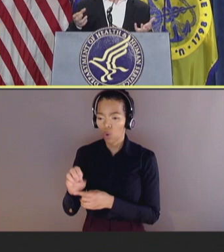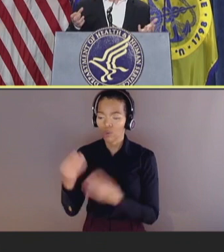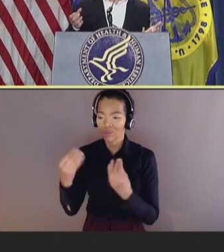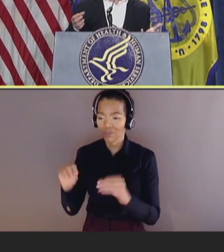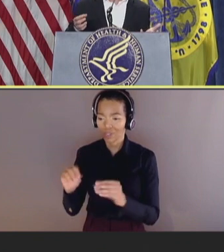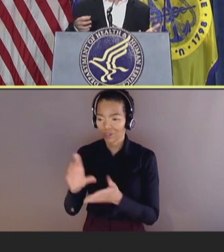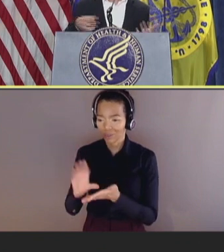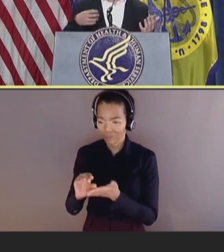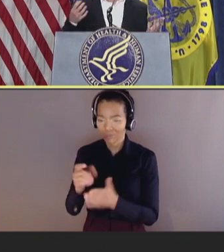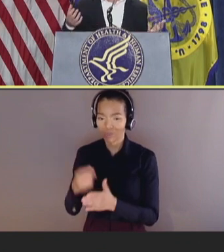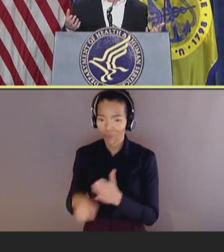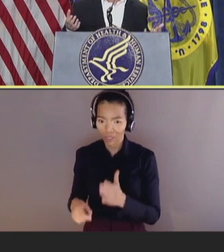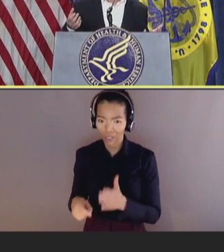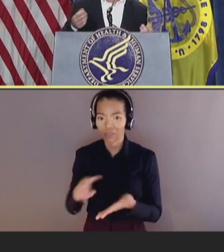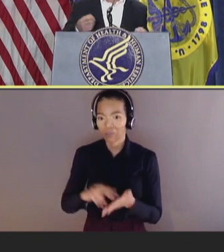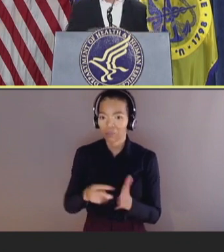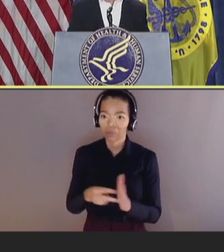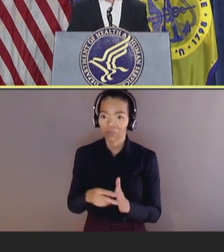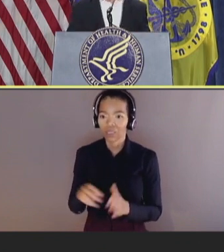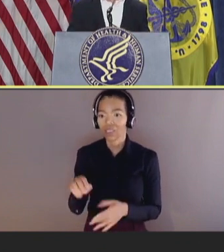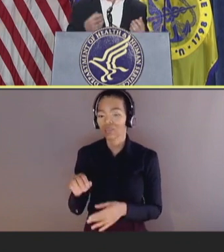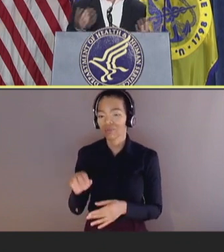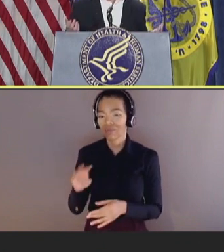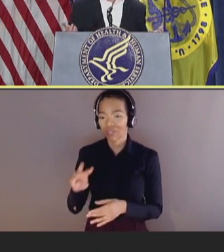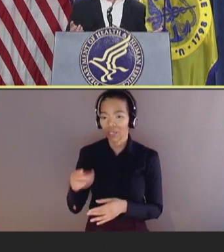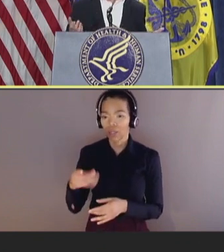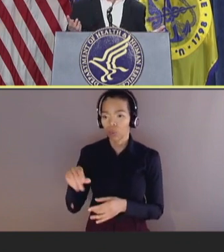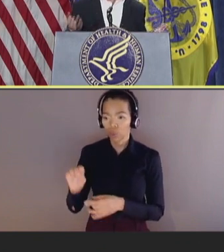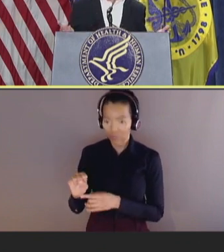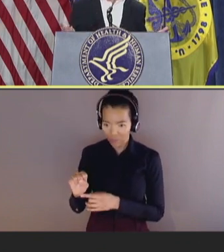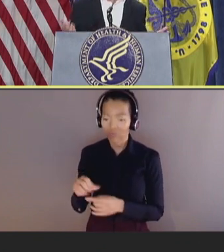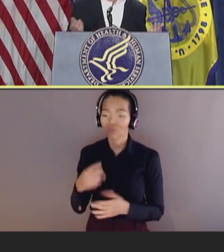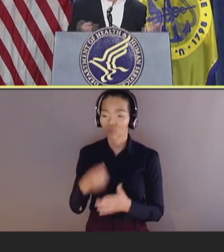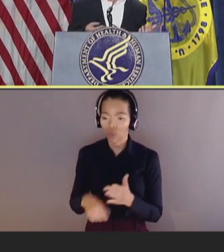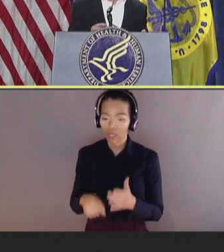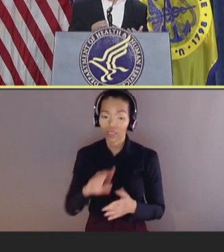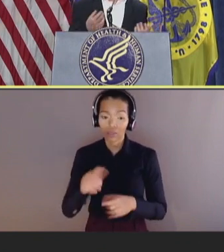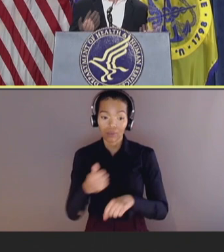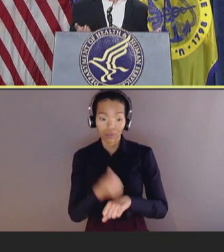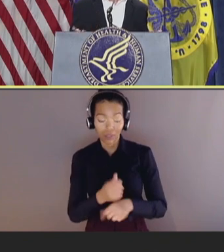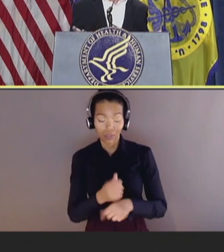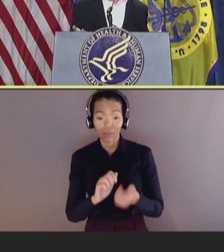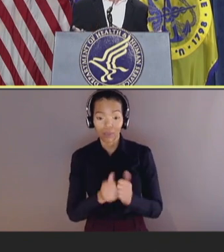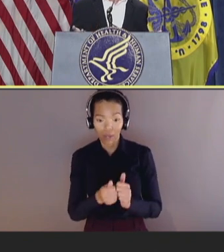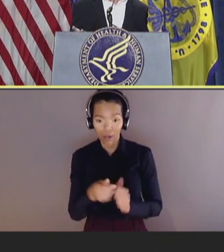sector cost or the [unintelligible] price. We can see that they establish a vaccine administration